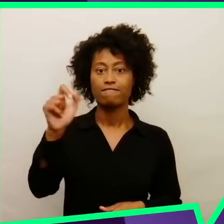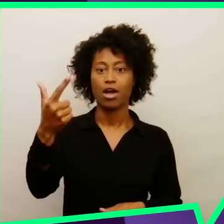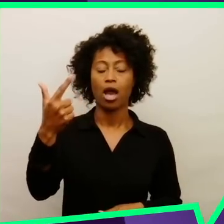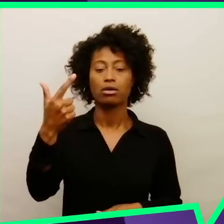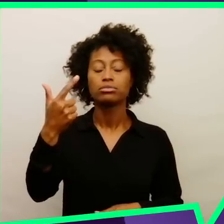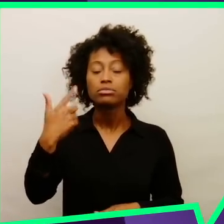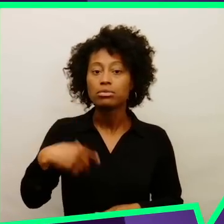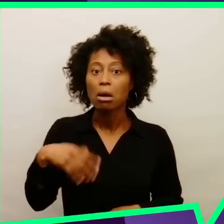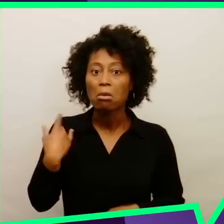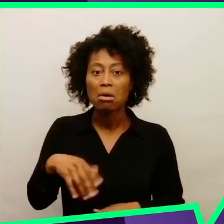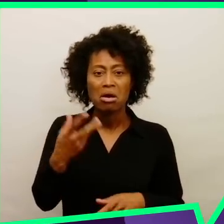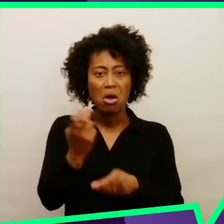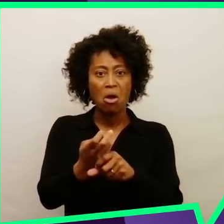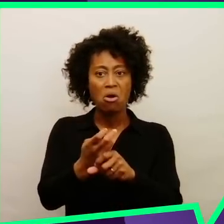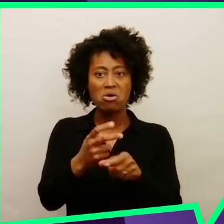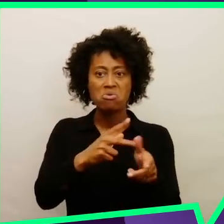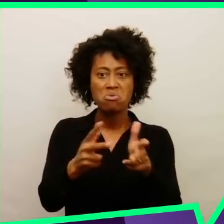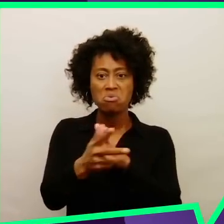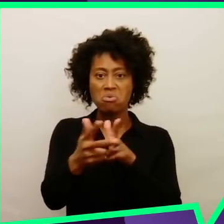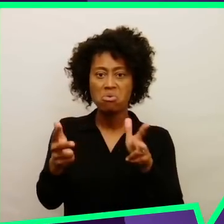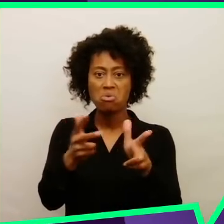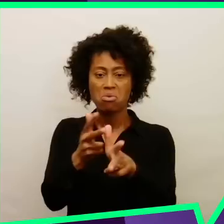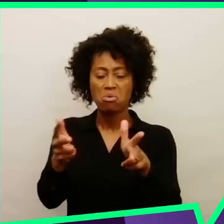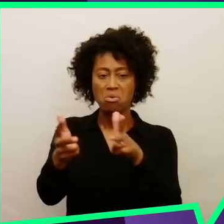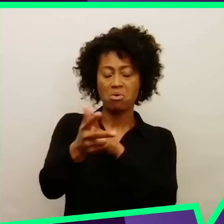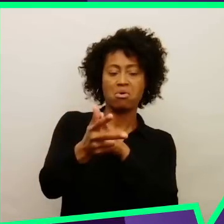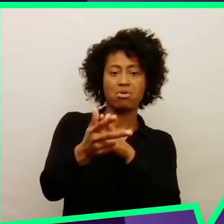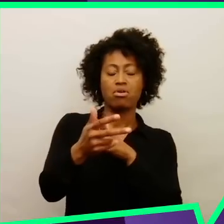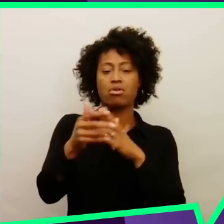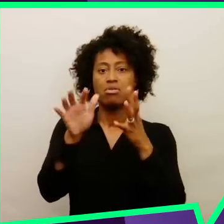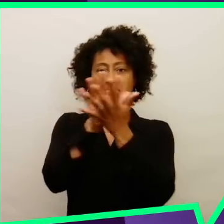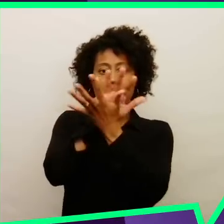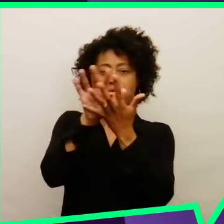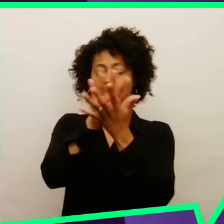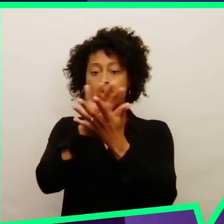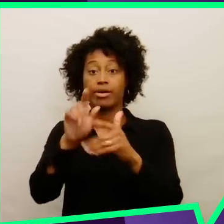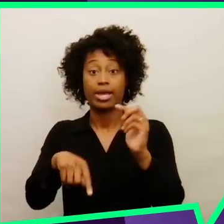pretty difficult to drive in. Yeah. Fog's already difficult to drive in,